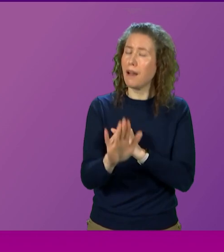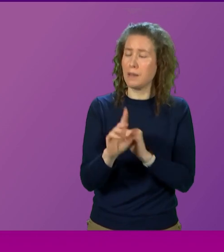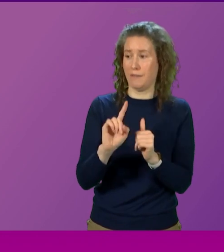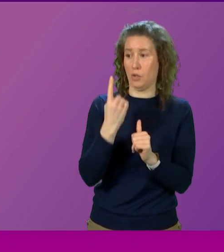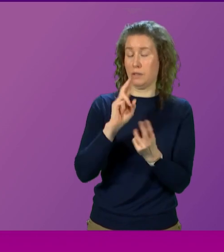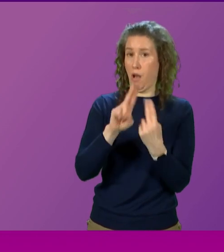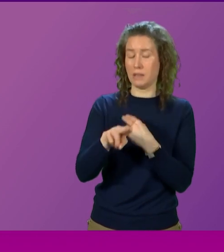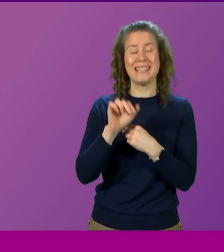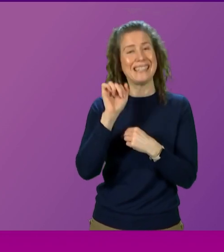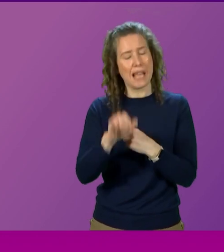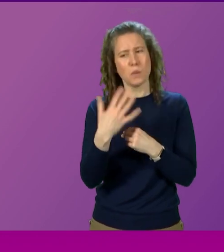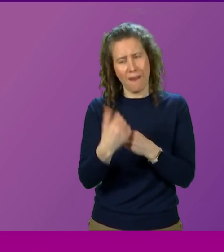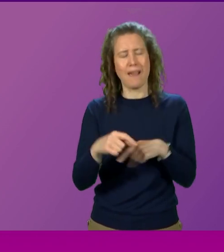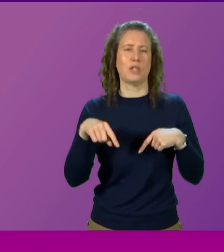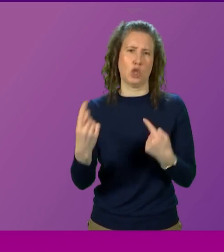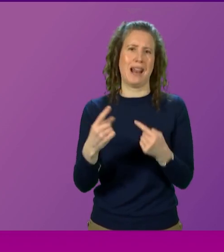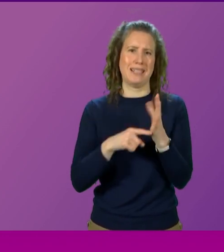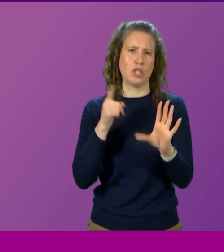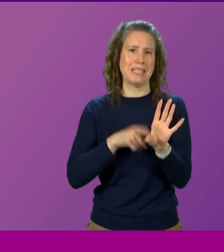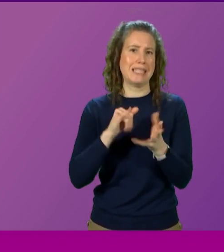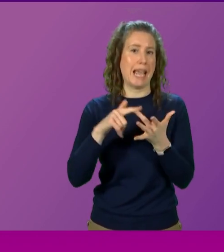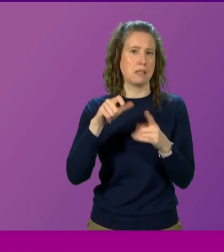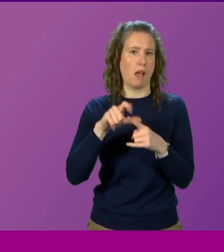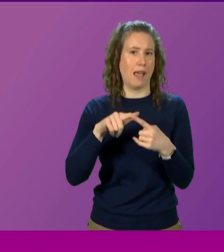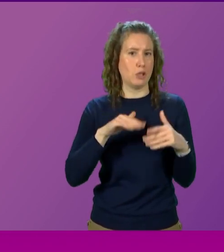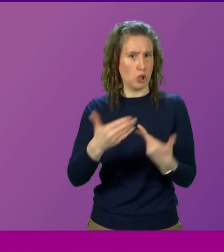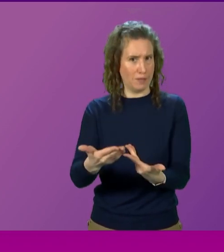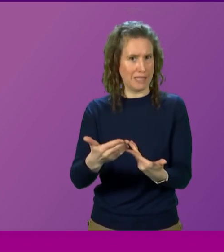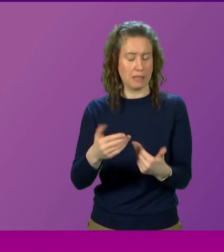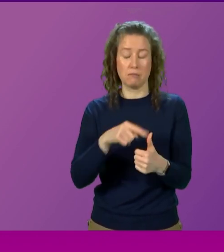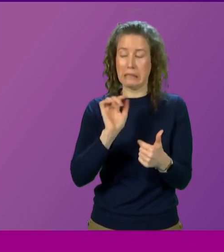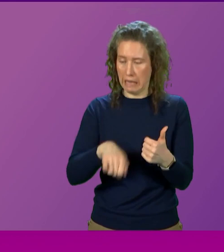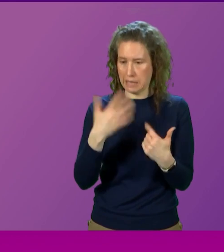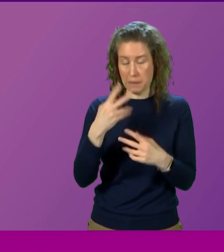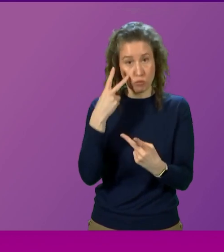Yes, there are challenges in the Tayside service and yes, there have been reviews that have been necessary.